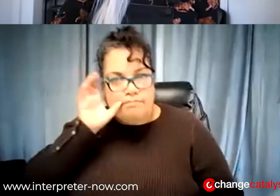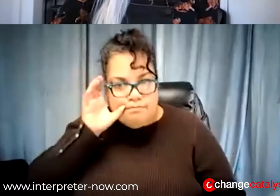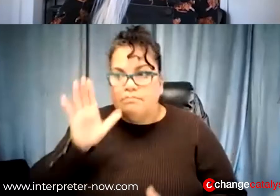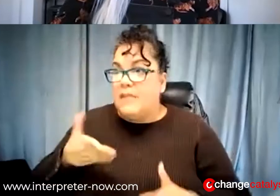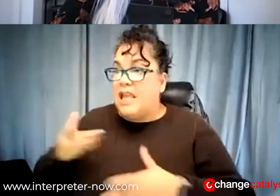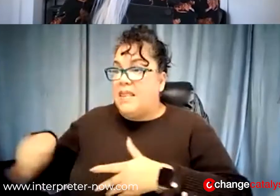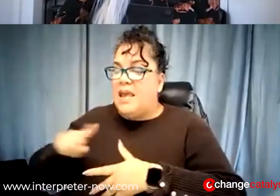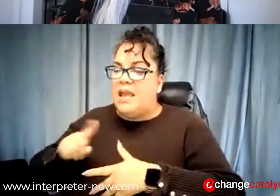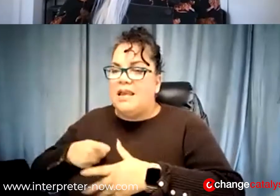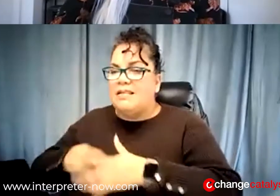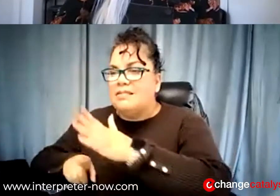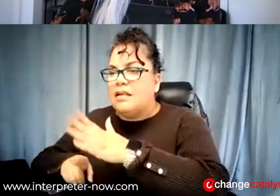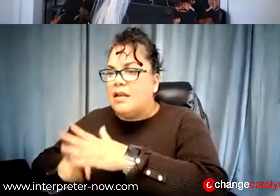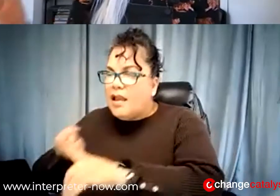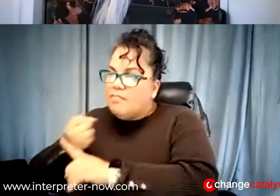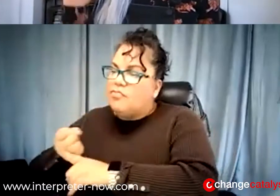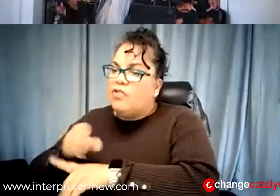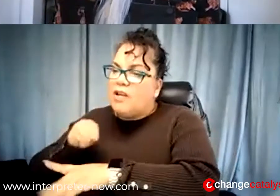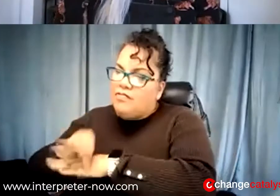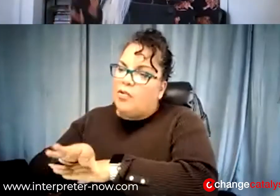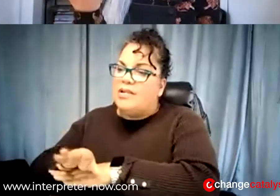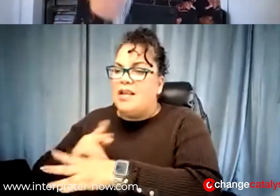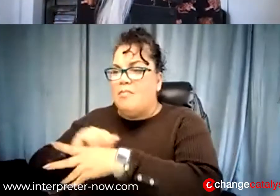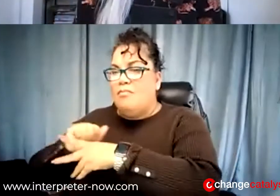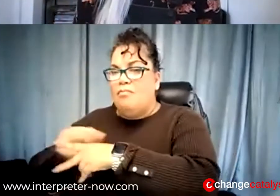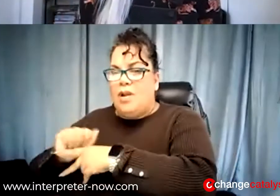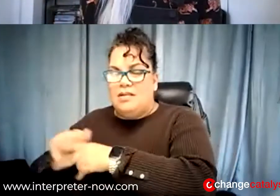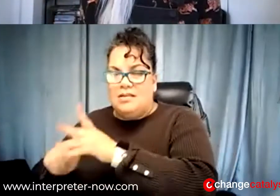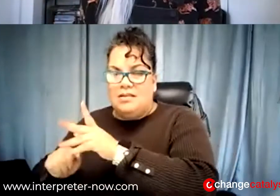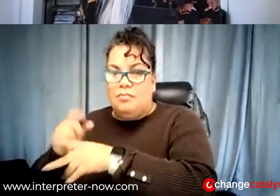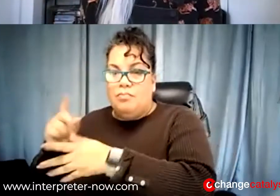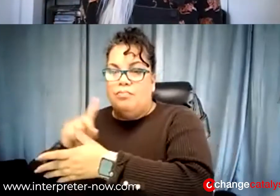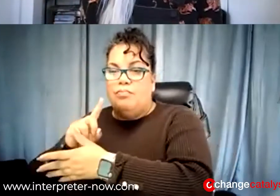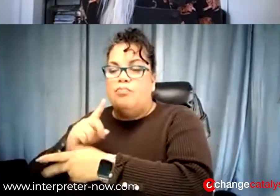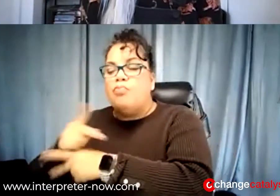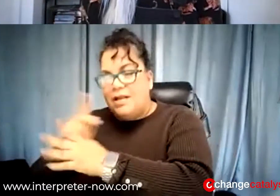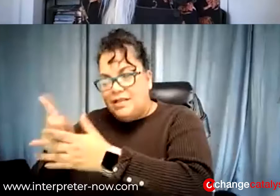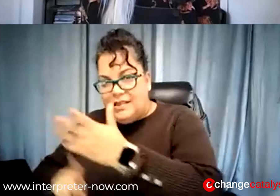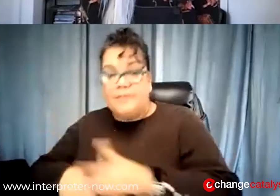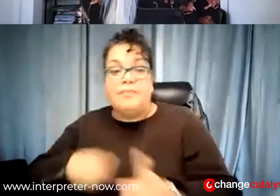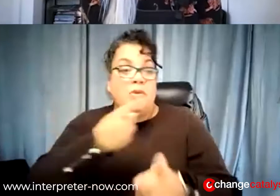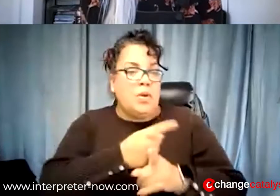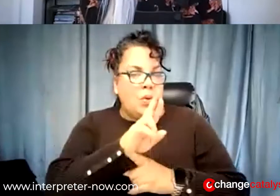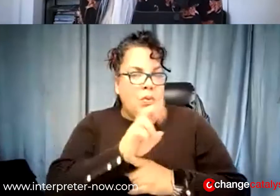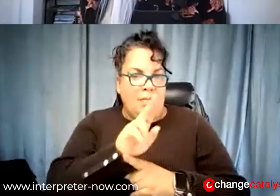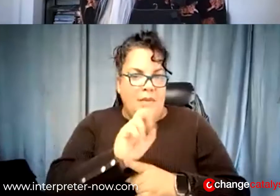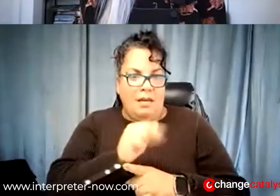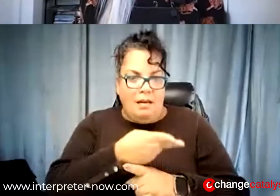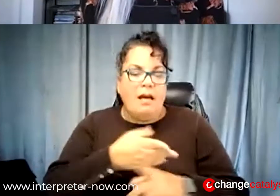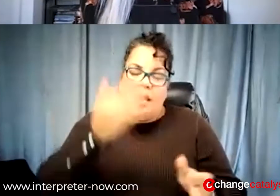What does that look like? Kt: I think there's one. I know, Rebekah, you got a ton from the product side because we are a product-led company.